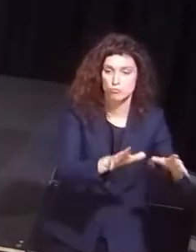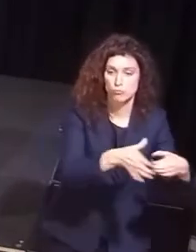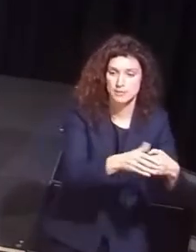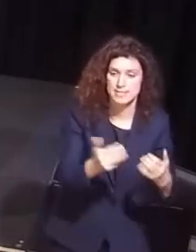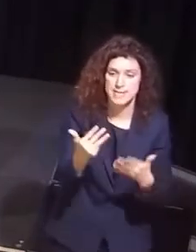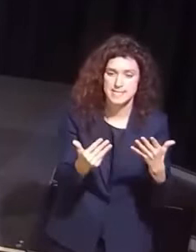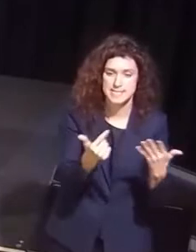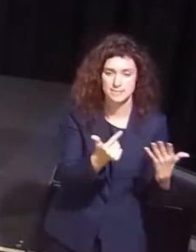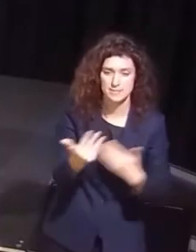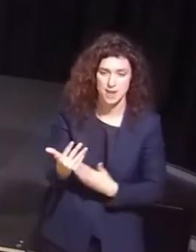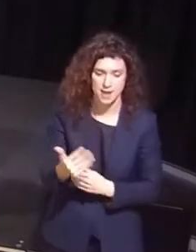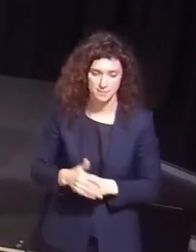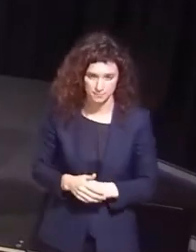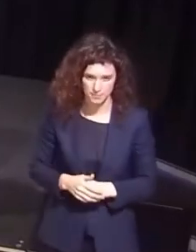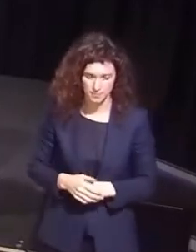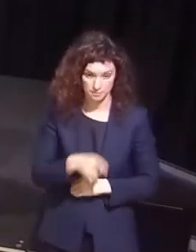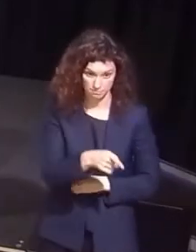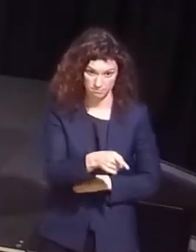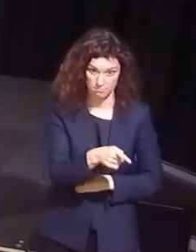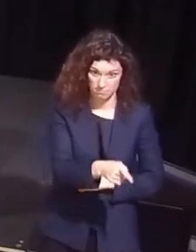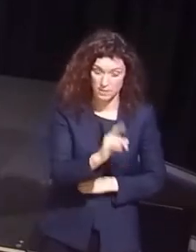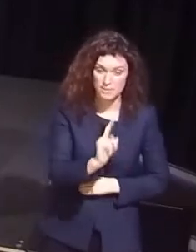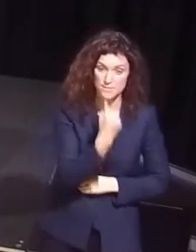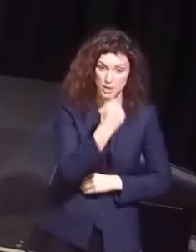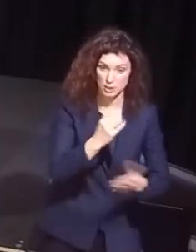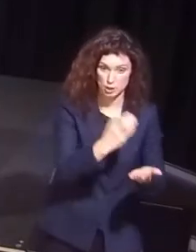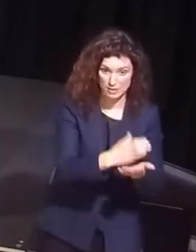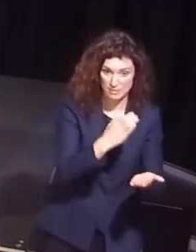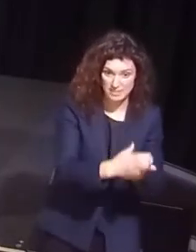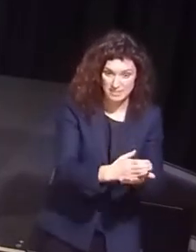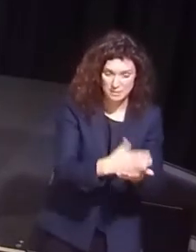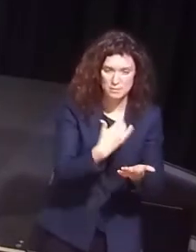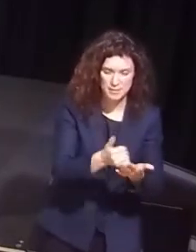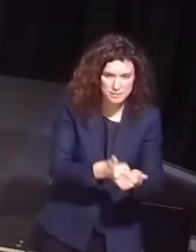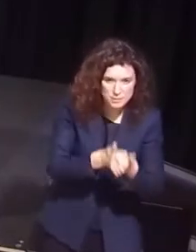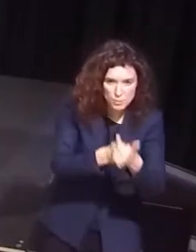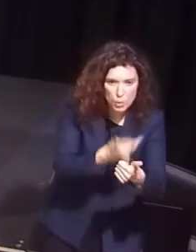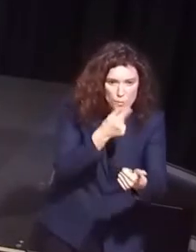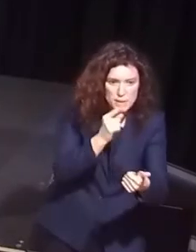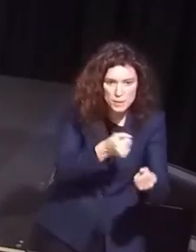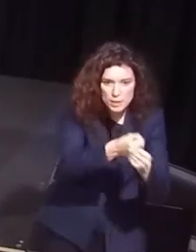This was perhaps the first charity to support people needing a wide range of electronic assistive technology.